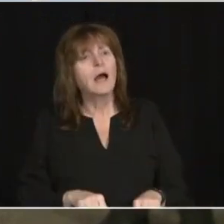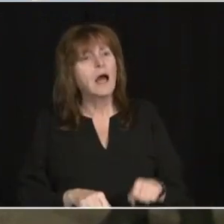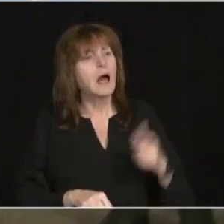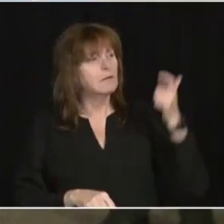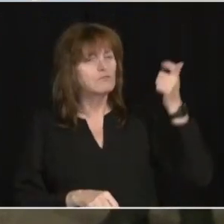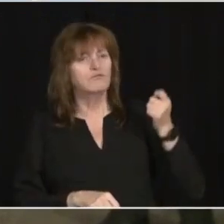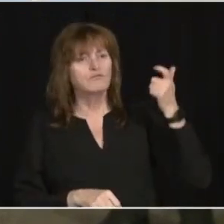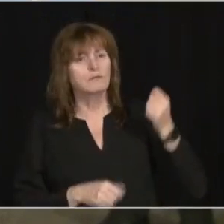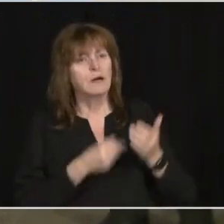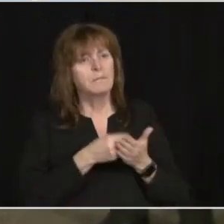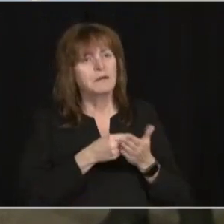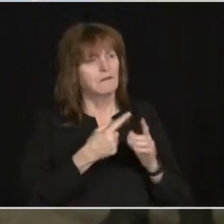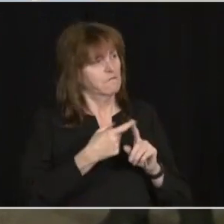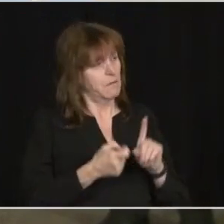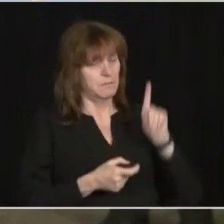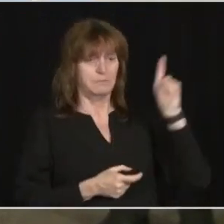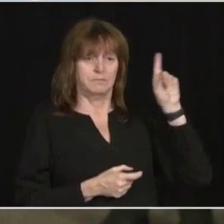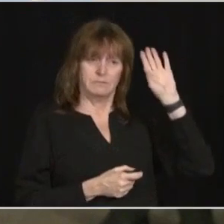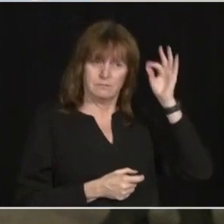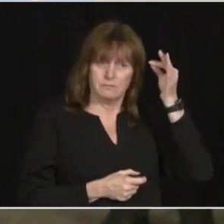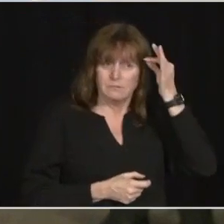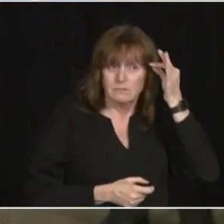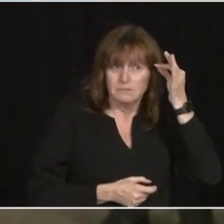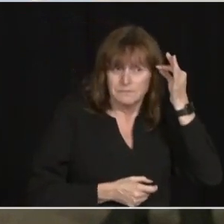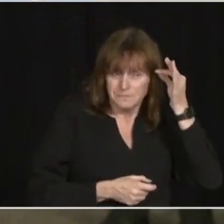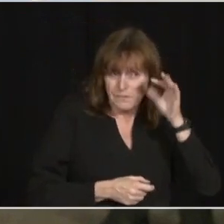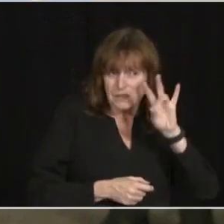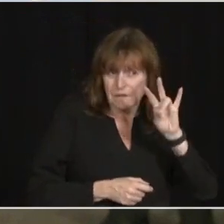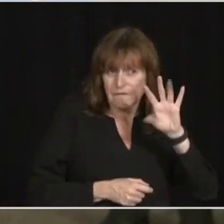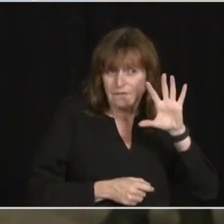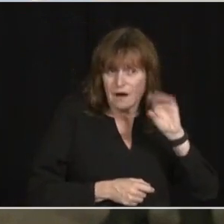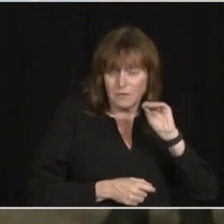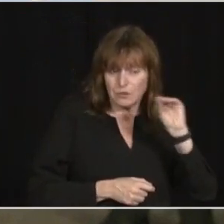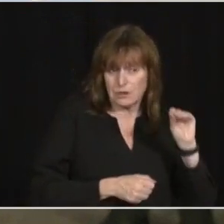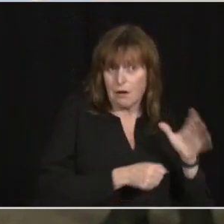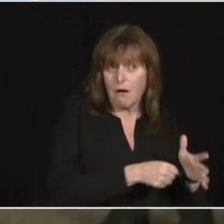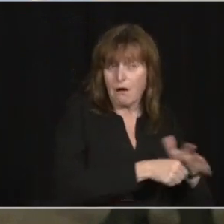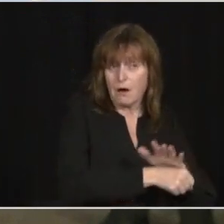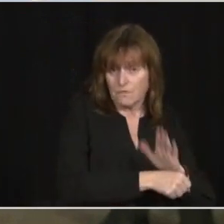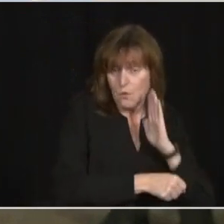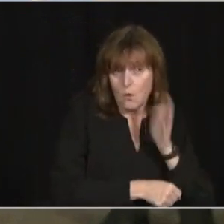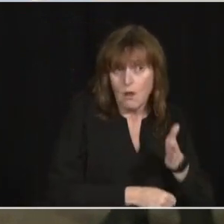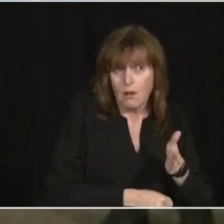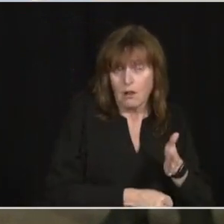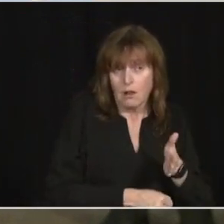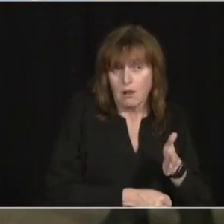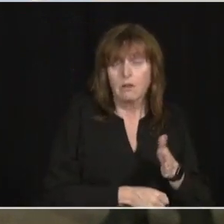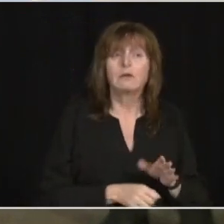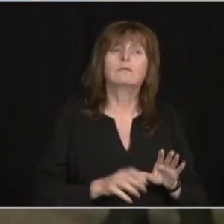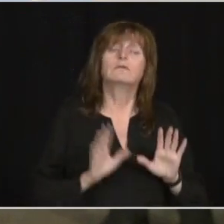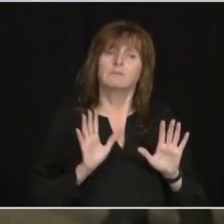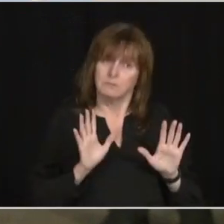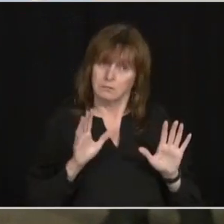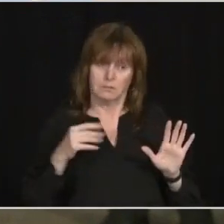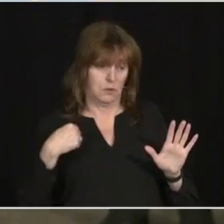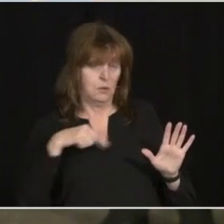with Minister Hussein to ensure child care operators are eligible for the Emergency Wage Subsidy, the 75 per cent covering wages.